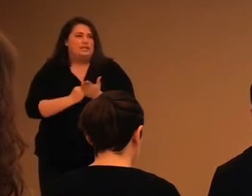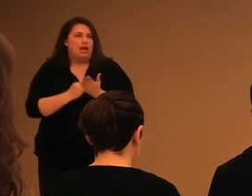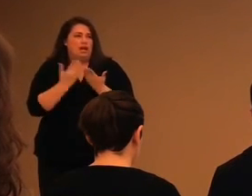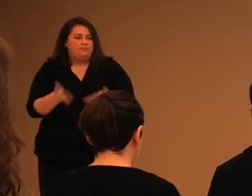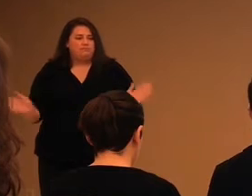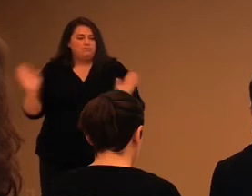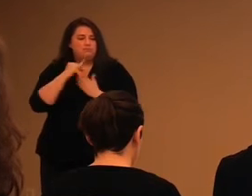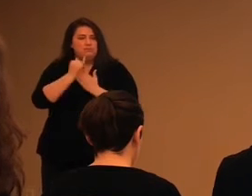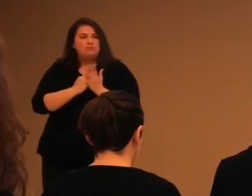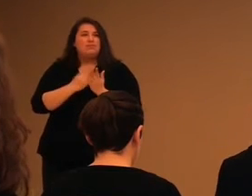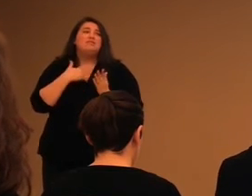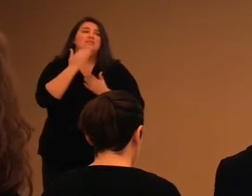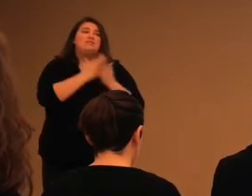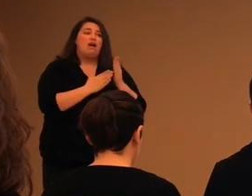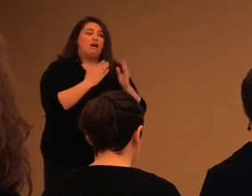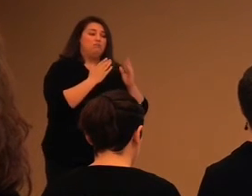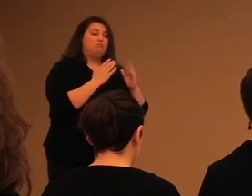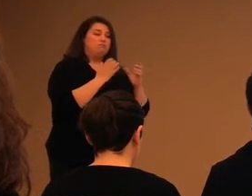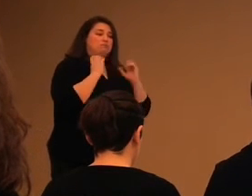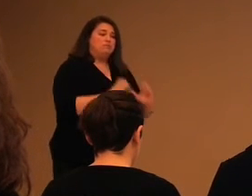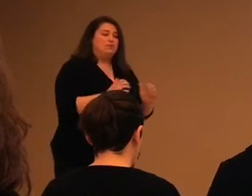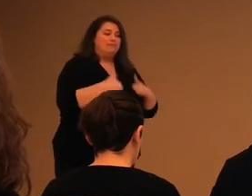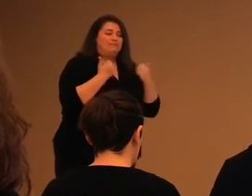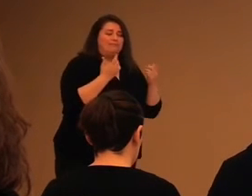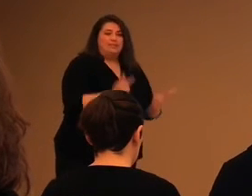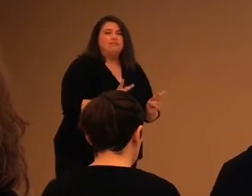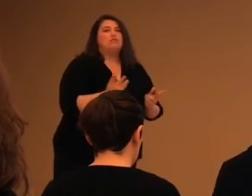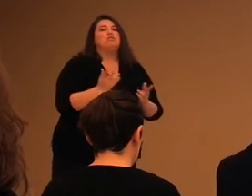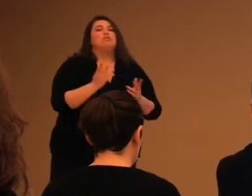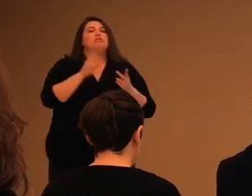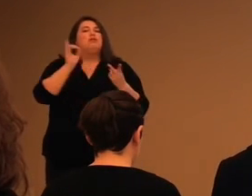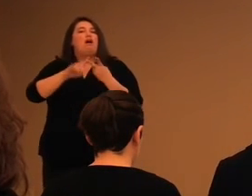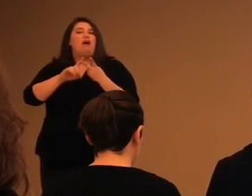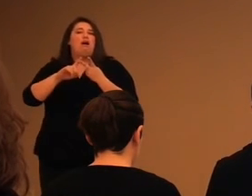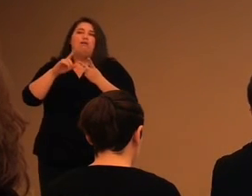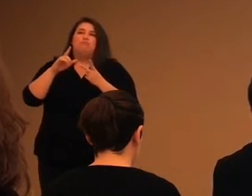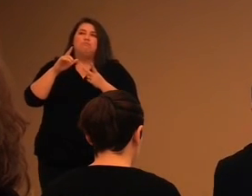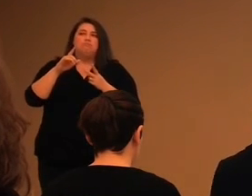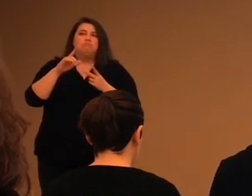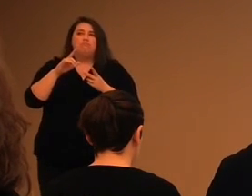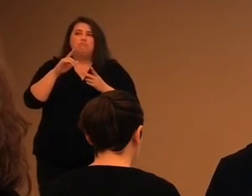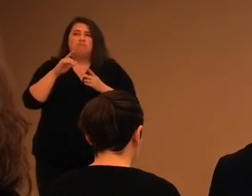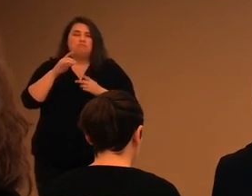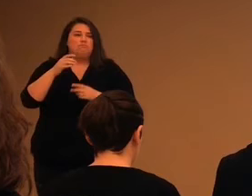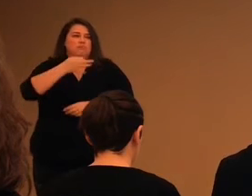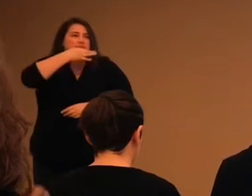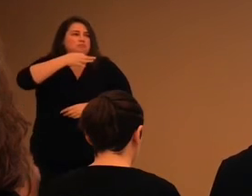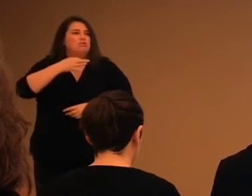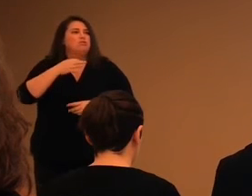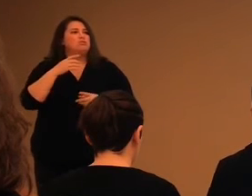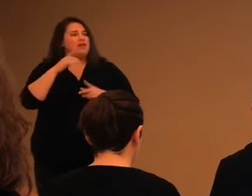These are professionals in excess world these are people helping us grapple with all the different ways we can make all of these exhibit